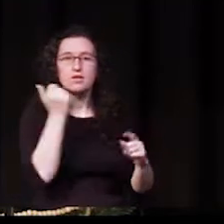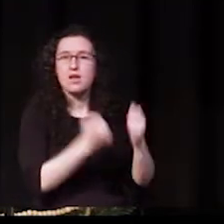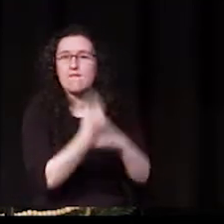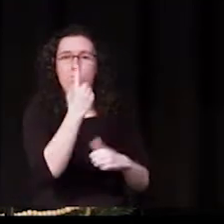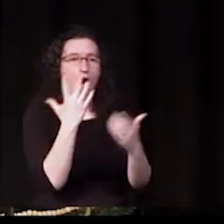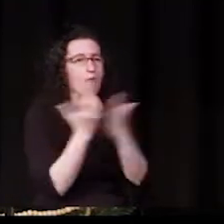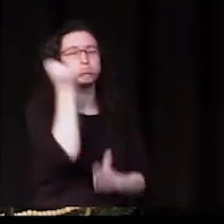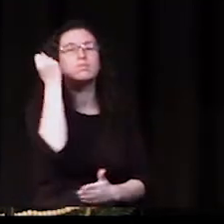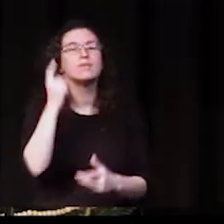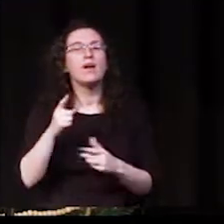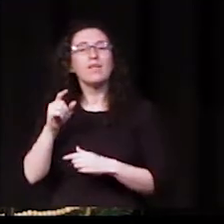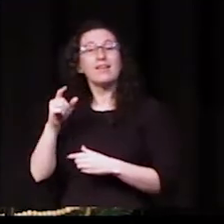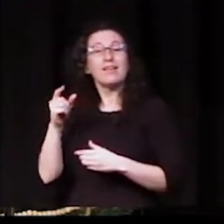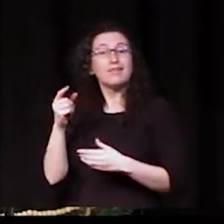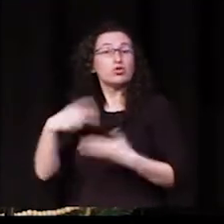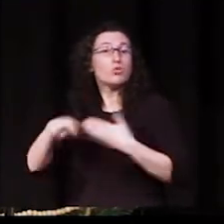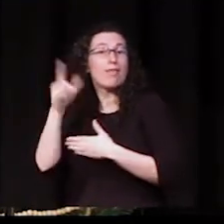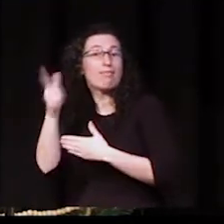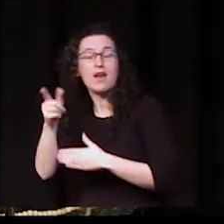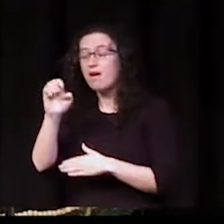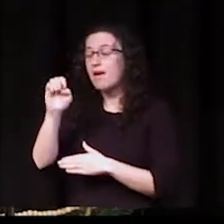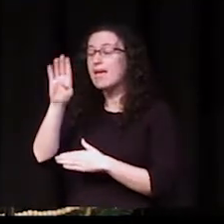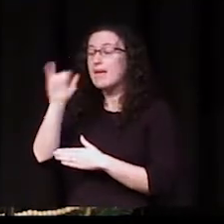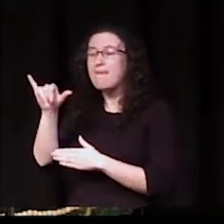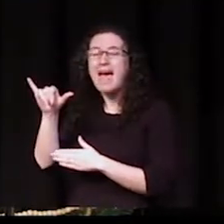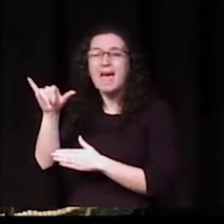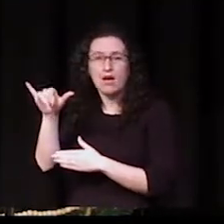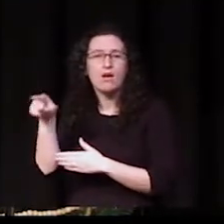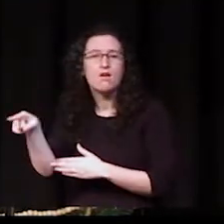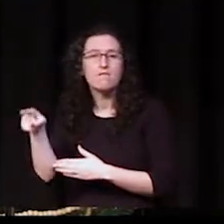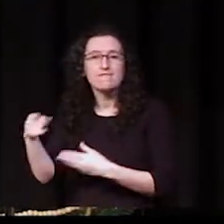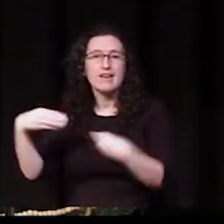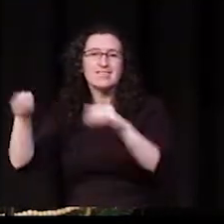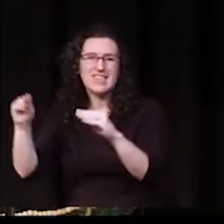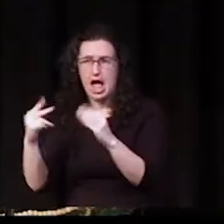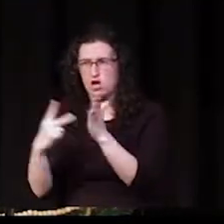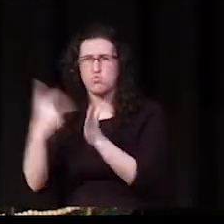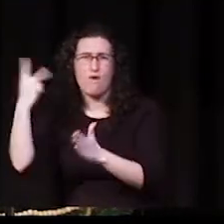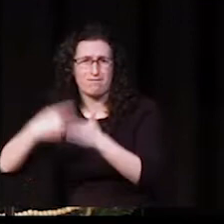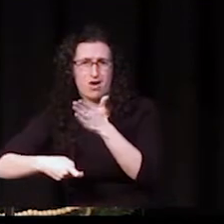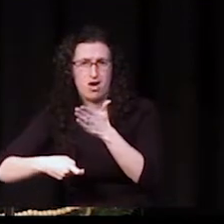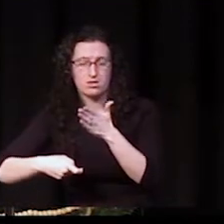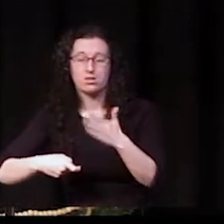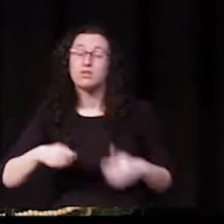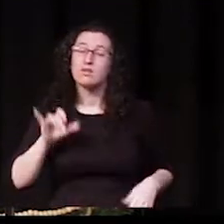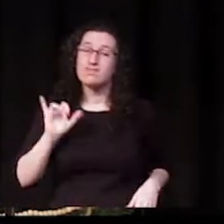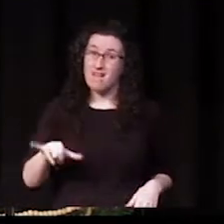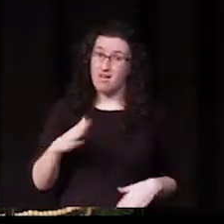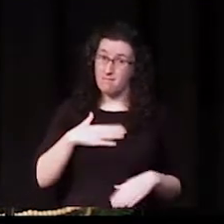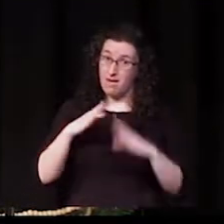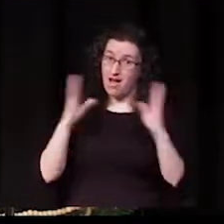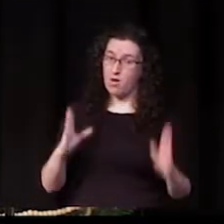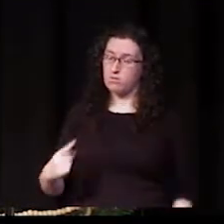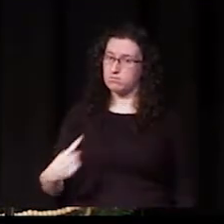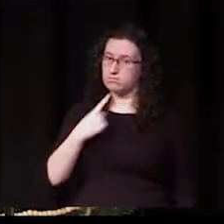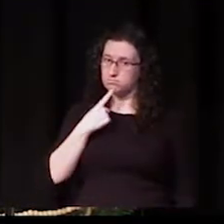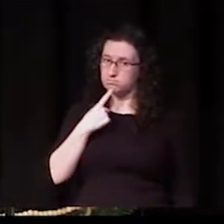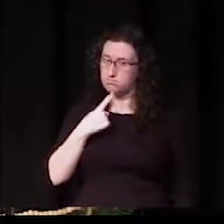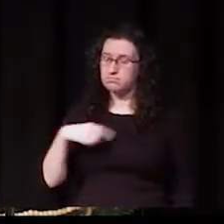for like double the price that Lego was selling them? Yeah, that was a disappointment in our house this year. I'm guessing that some things were expected;